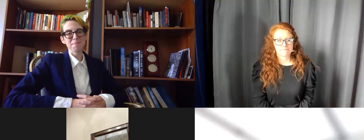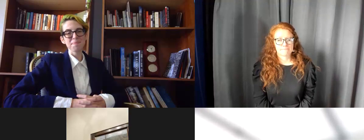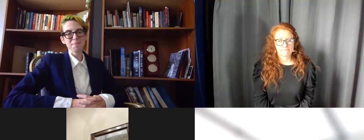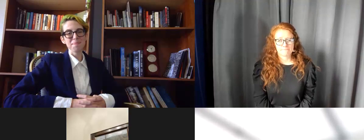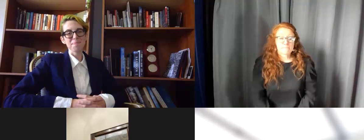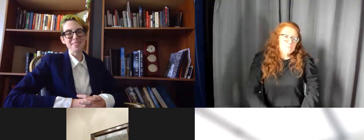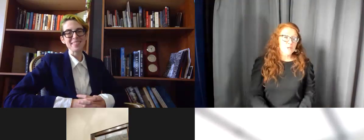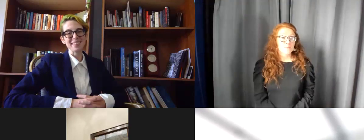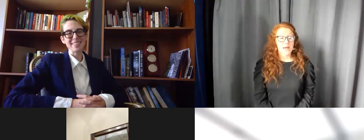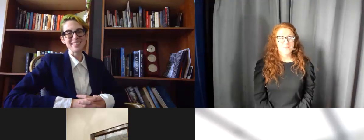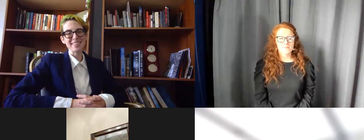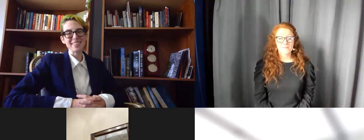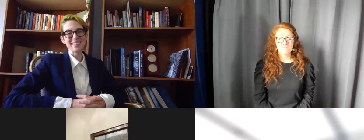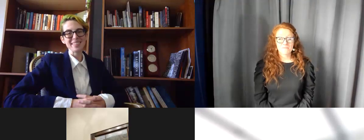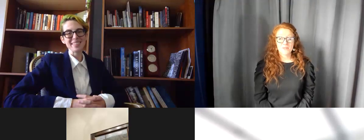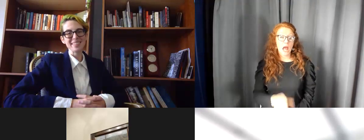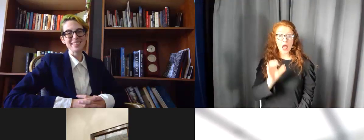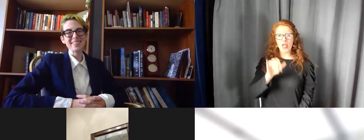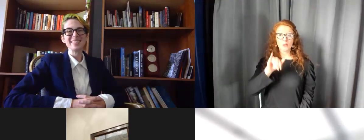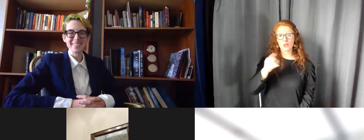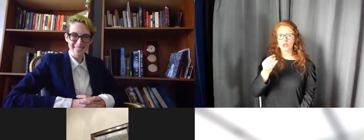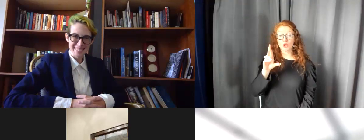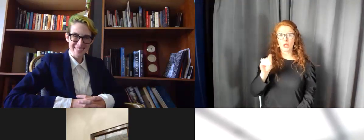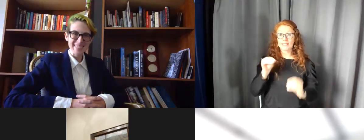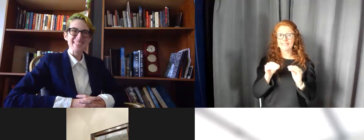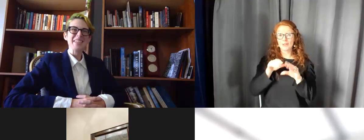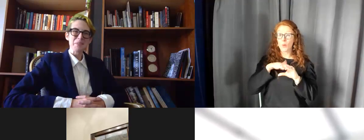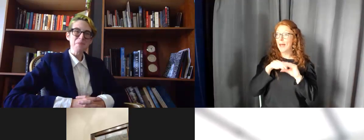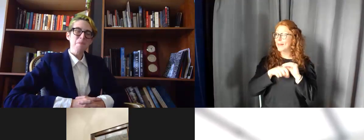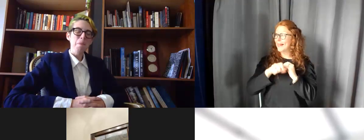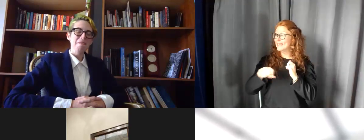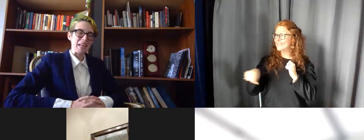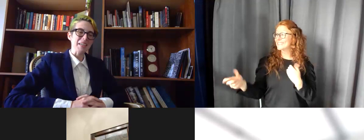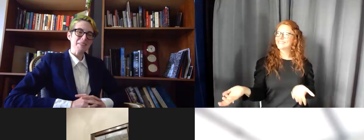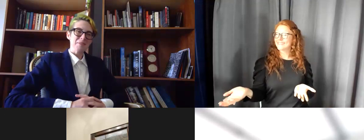Jordan Radford: yeah, those are Jordan's red legs. Farrah Garland: Yeah.